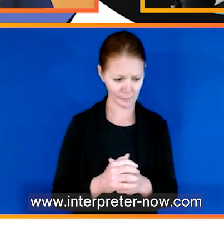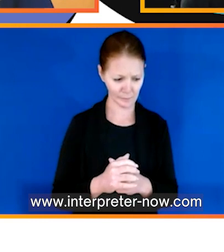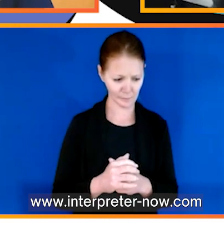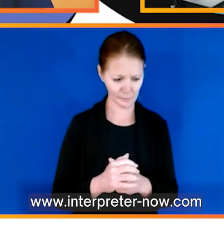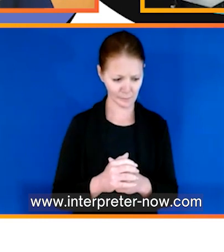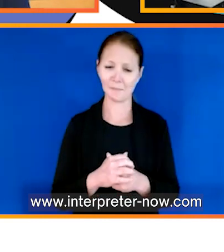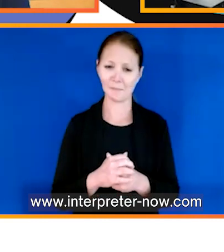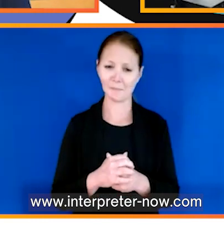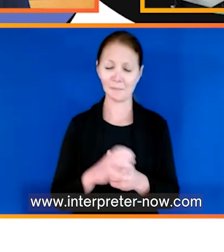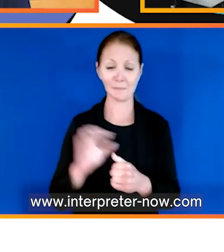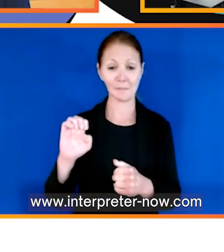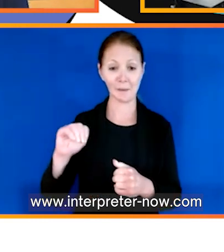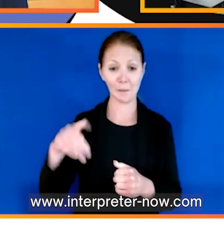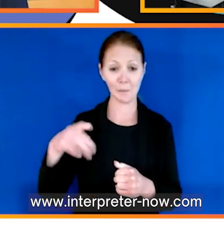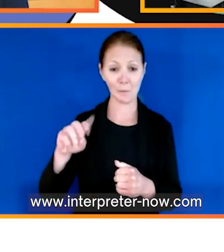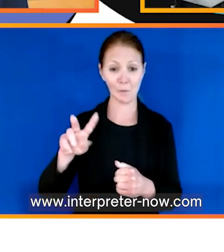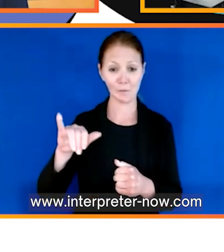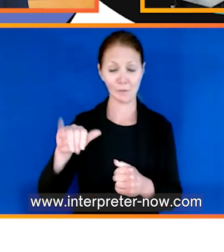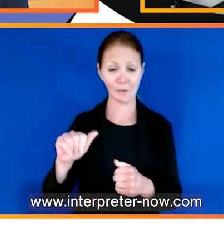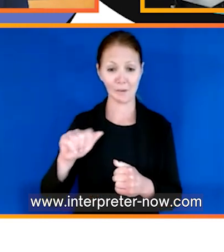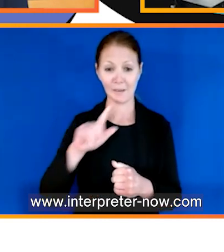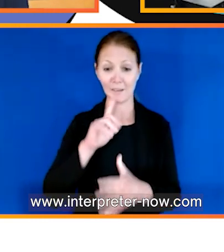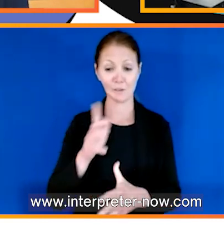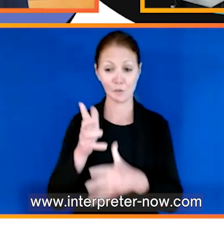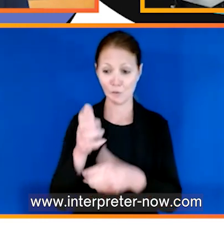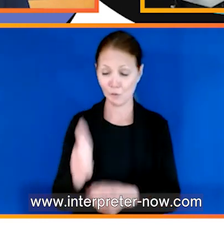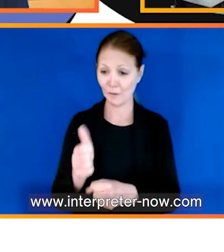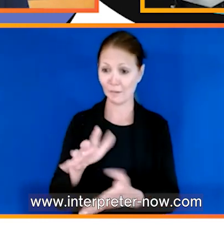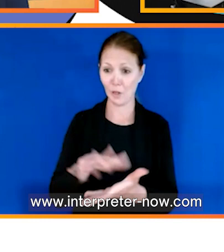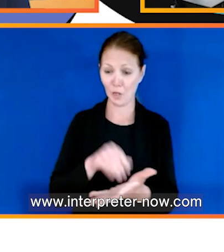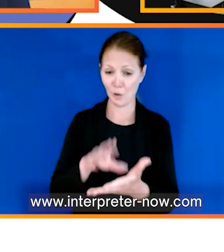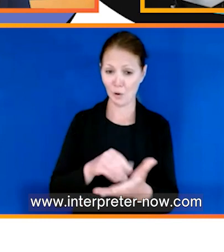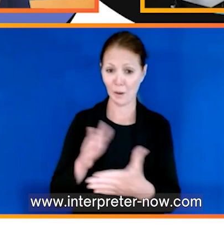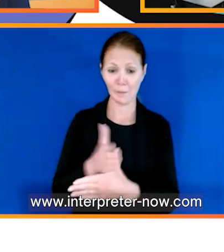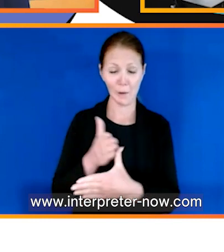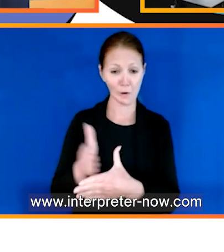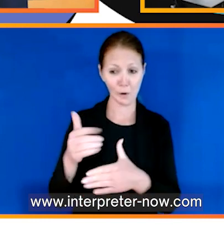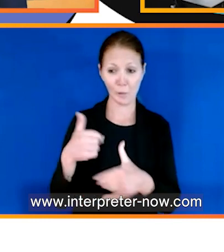Empovia is a trusted learning partner, we've been doing this work for 10 years.